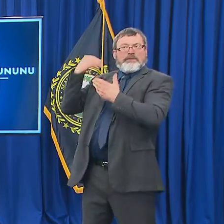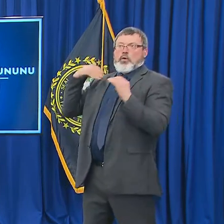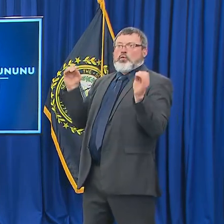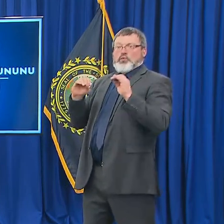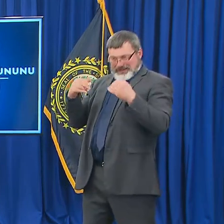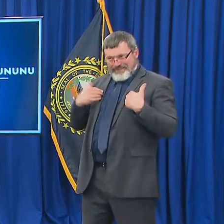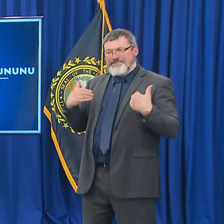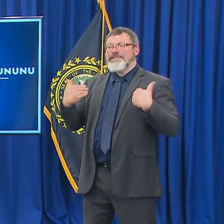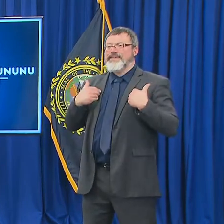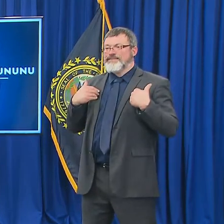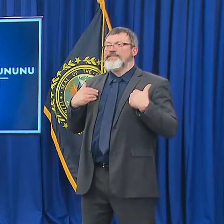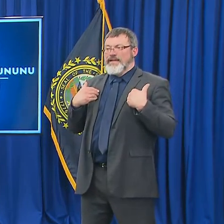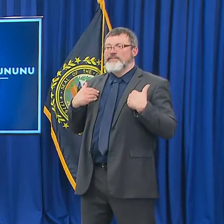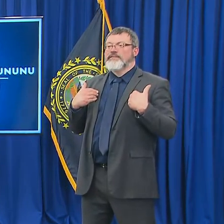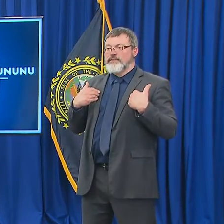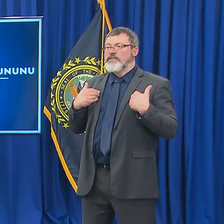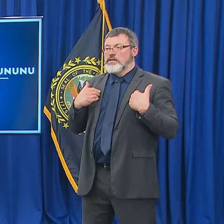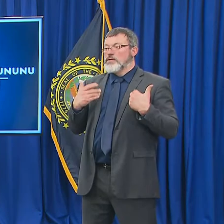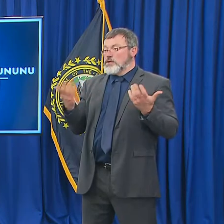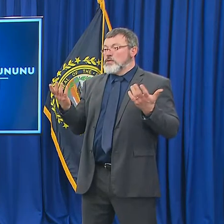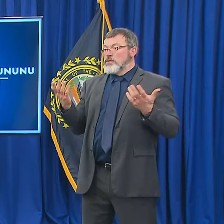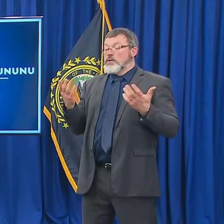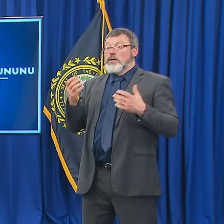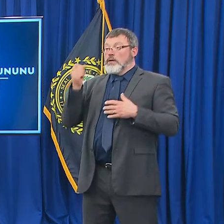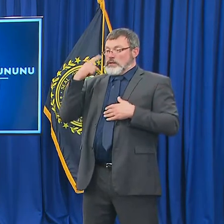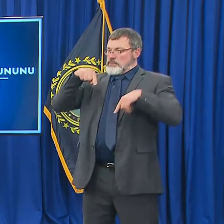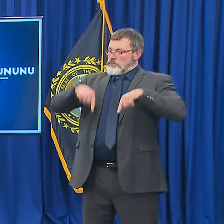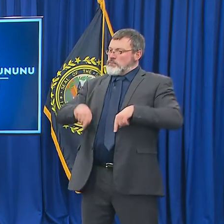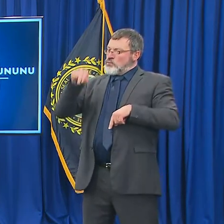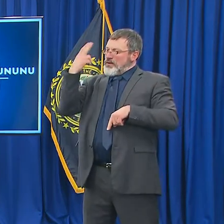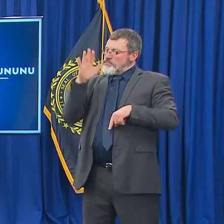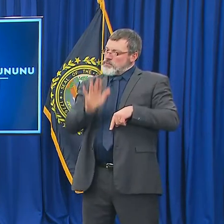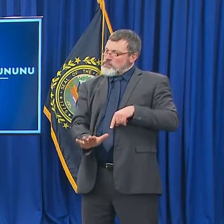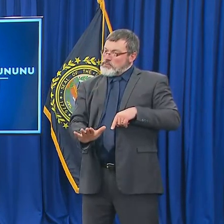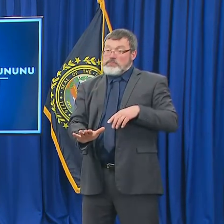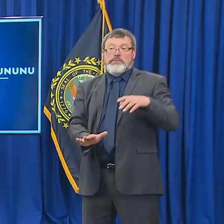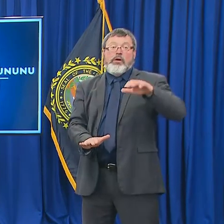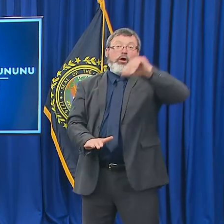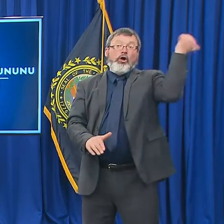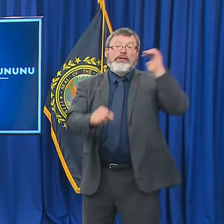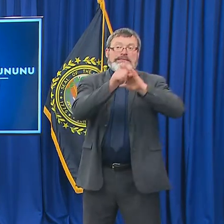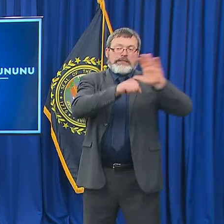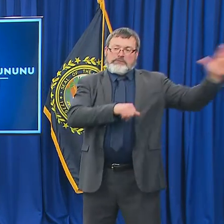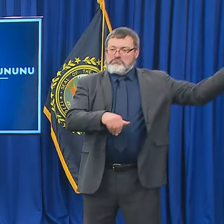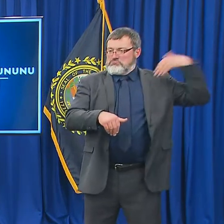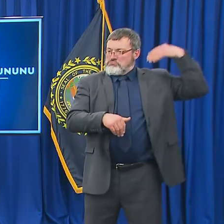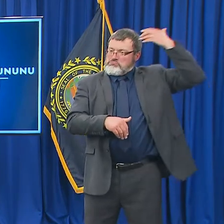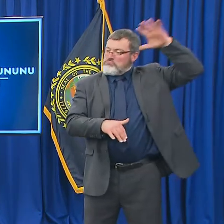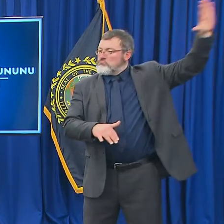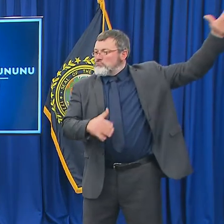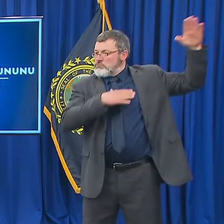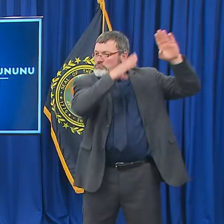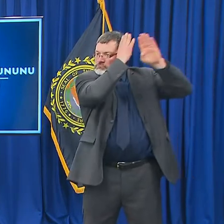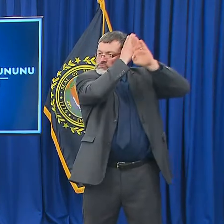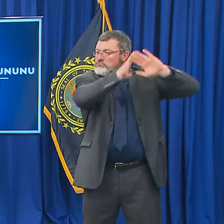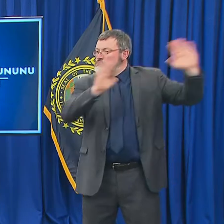affected rate for both residents and staff. I know we had one facility that had 97 percent of the residents